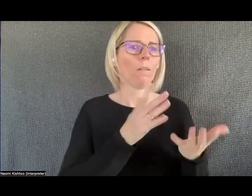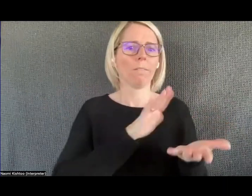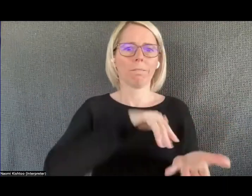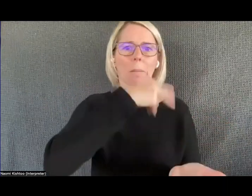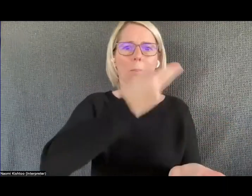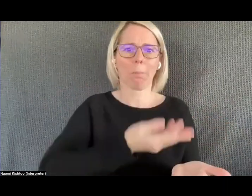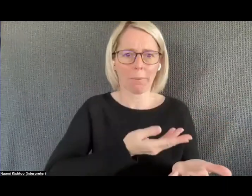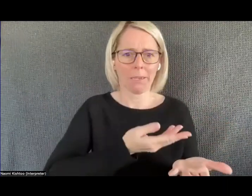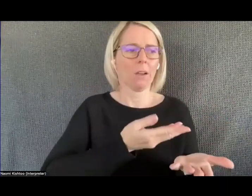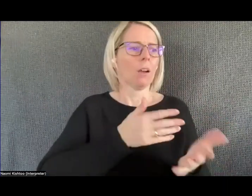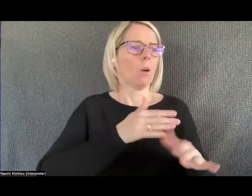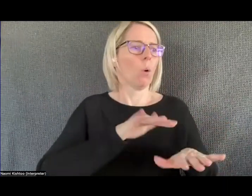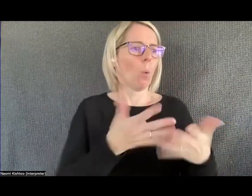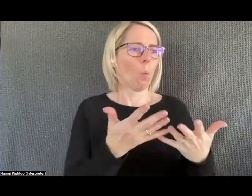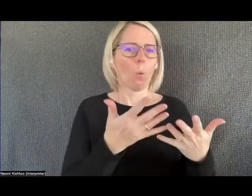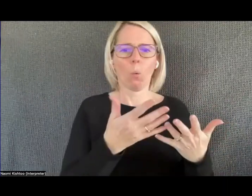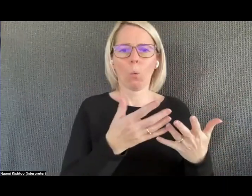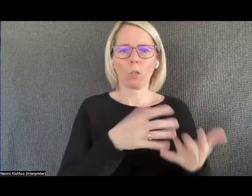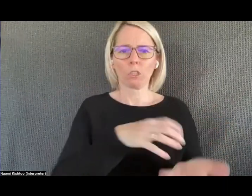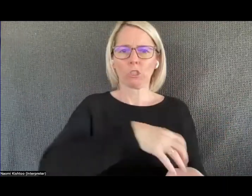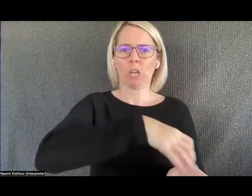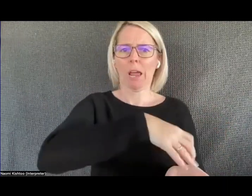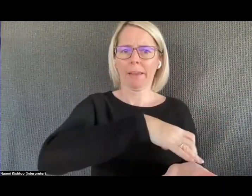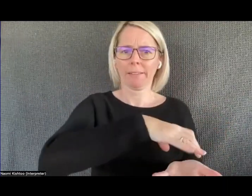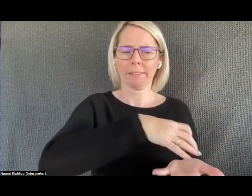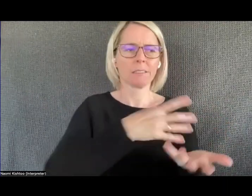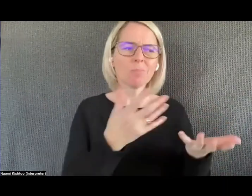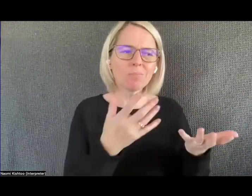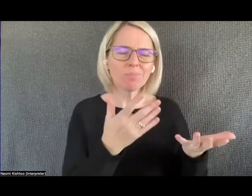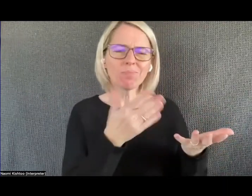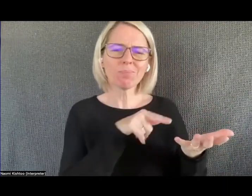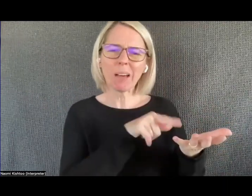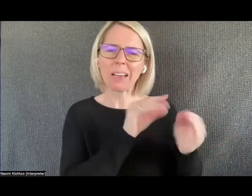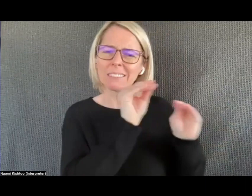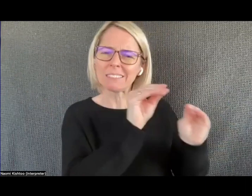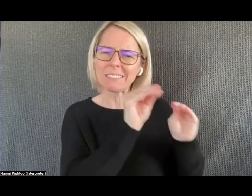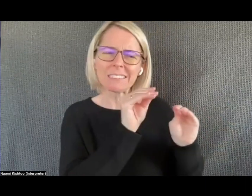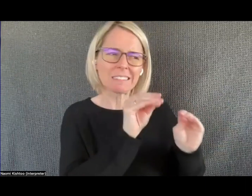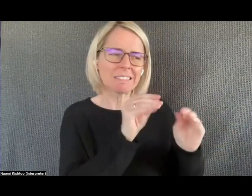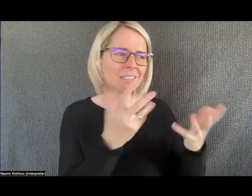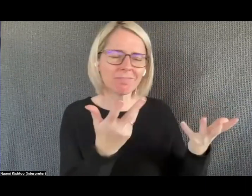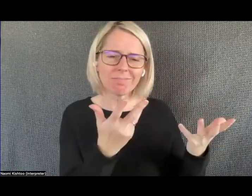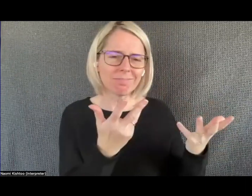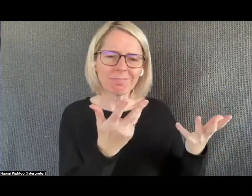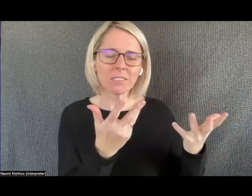don’t really do anything else other than that, but a whole world of real objects, interesting,